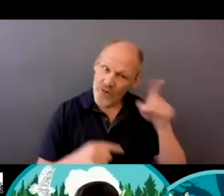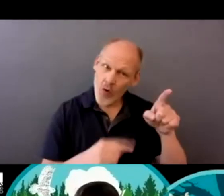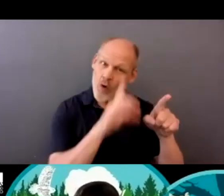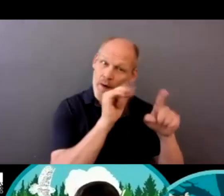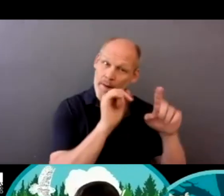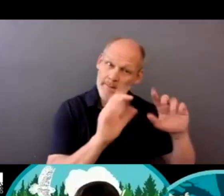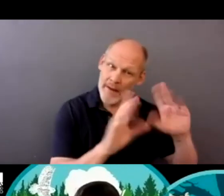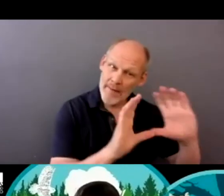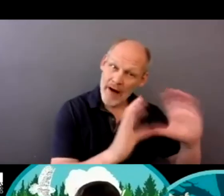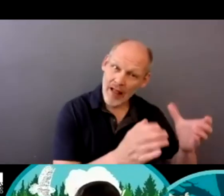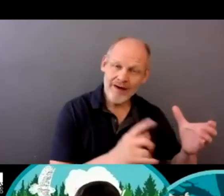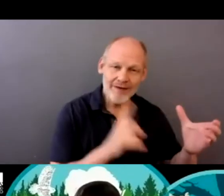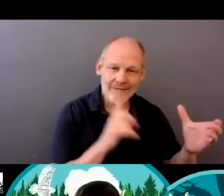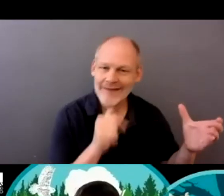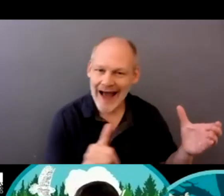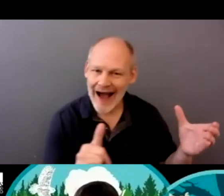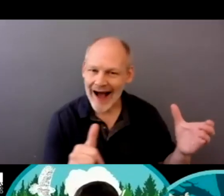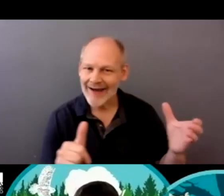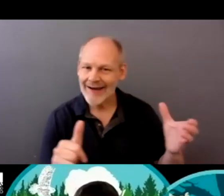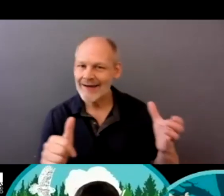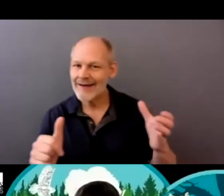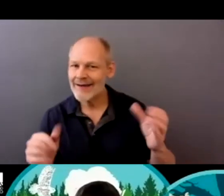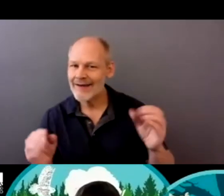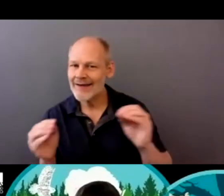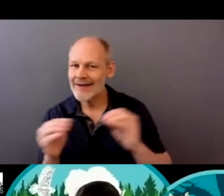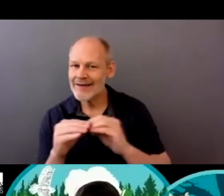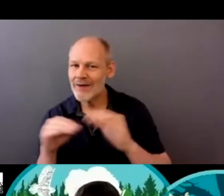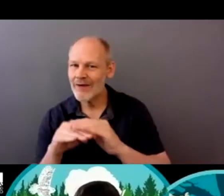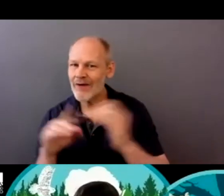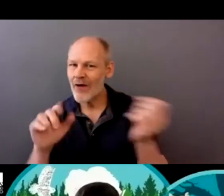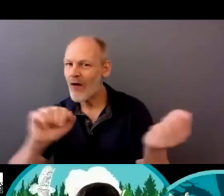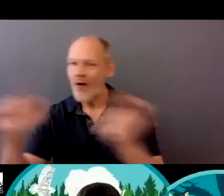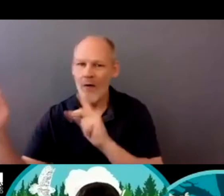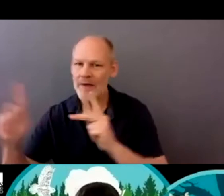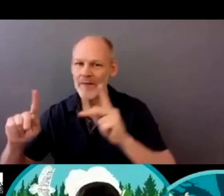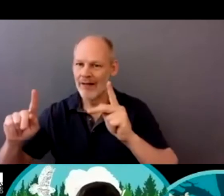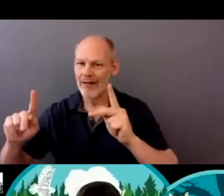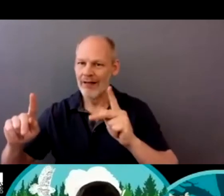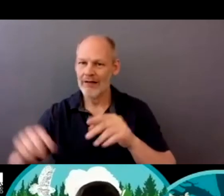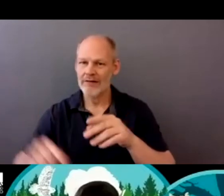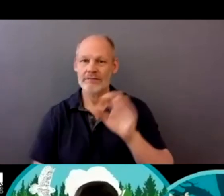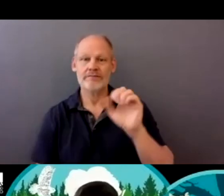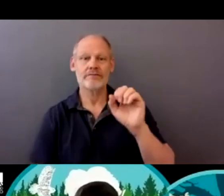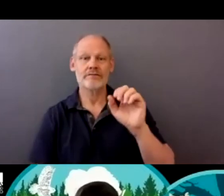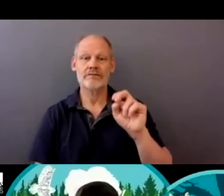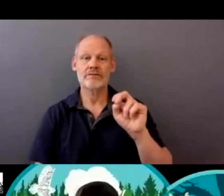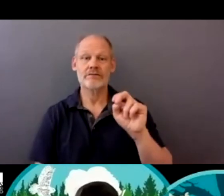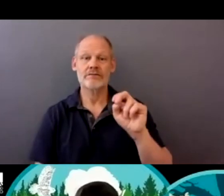Absolutely. We see that specifically in the highly descriptive tour. It was like